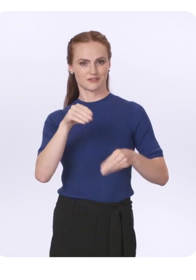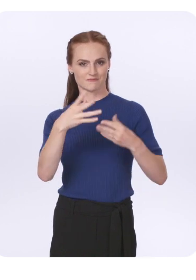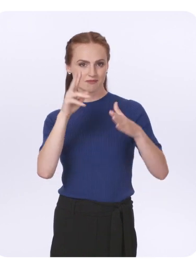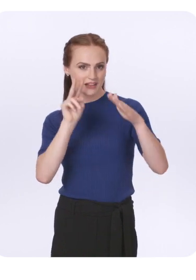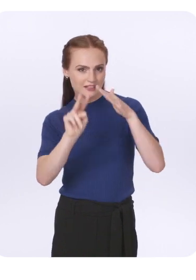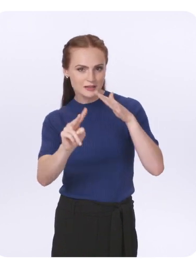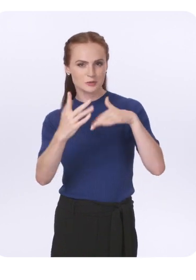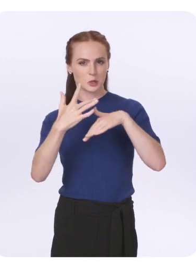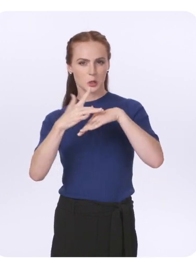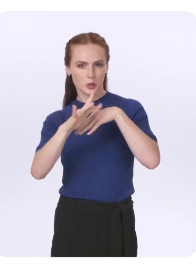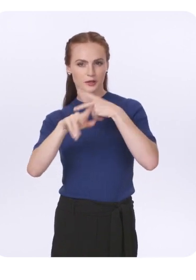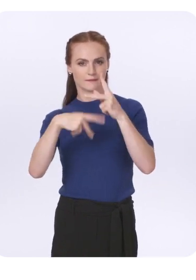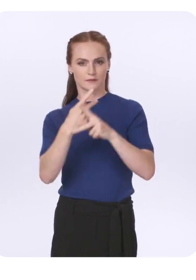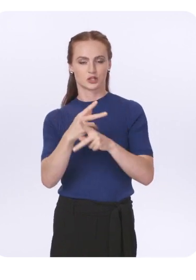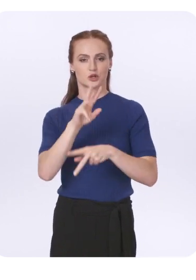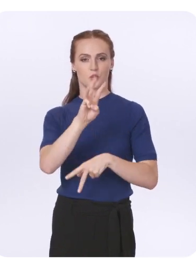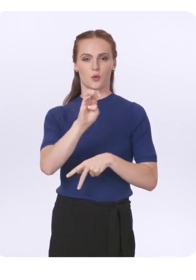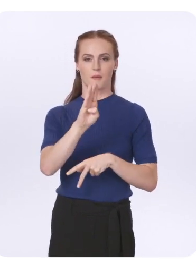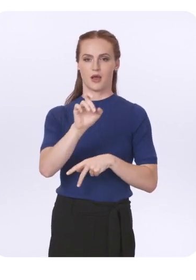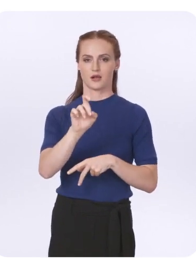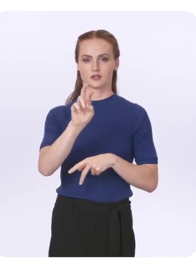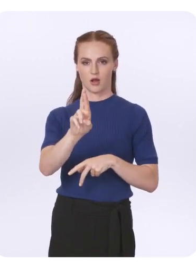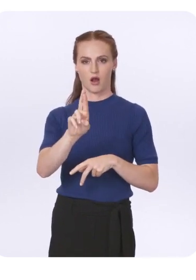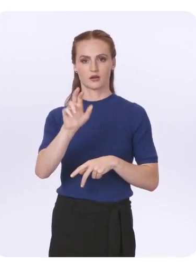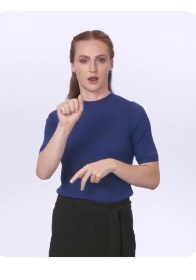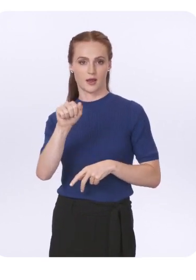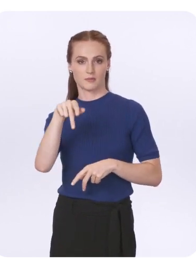as we showcase the development workflow of Project Flowerbed.